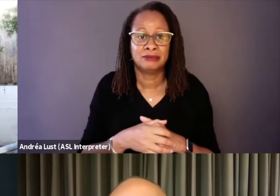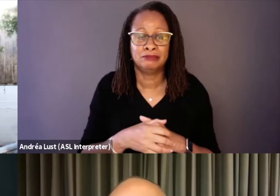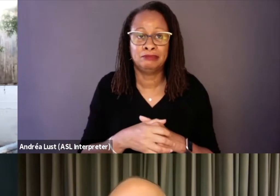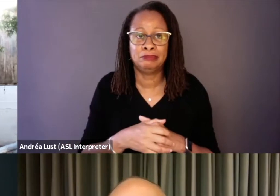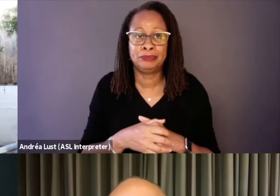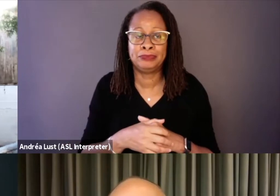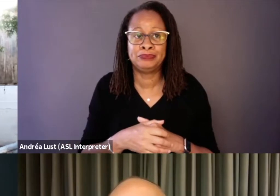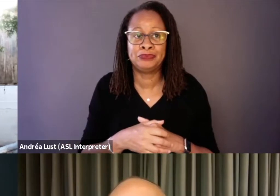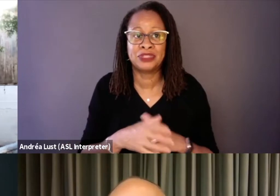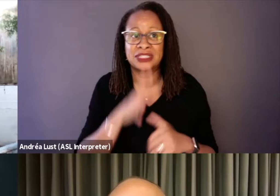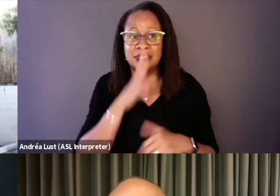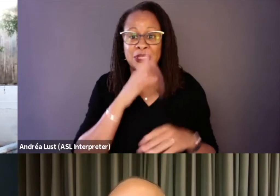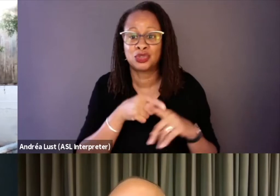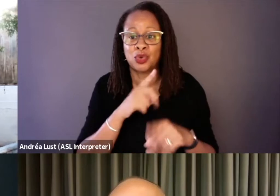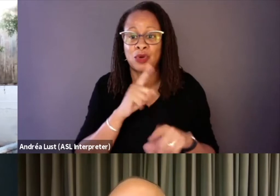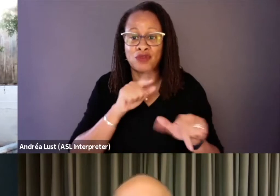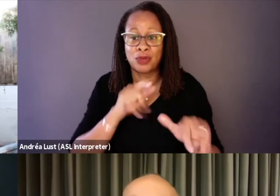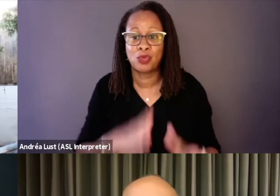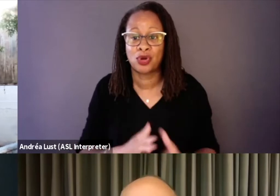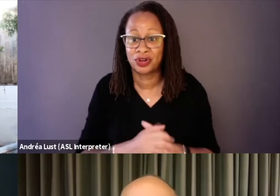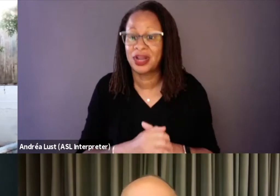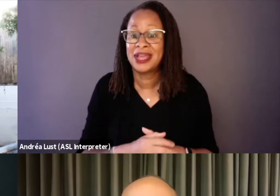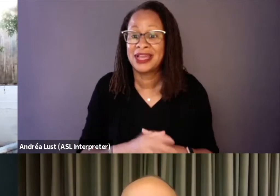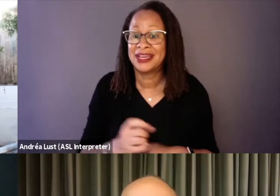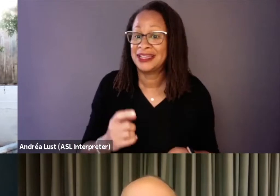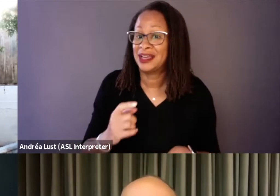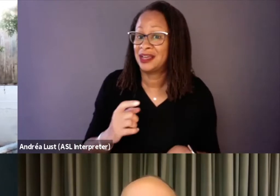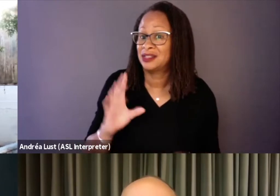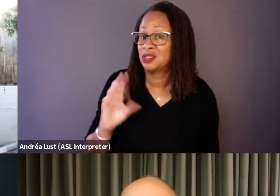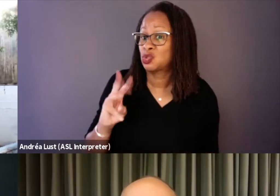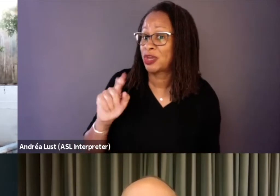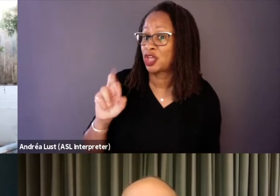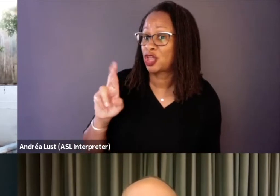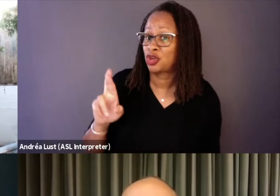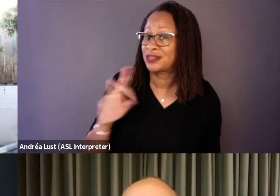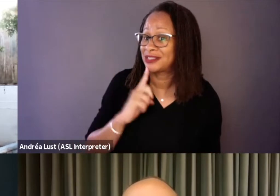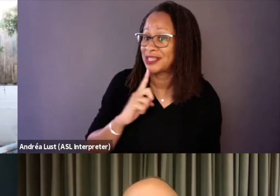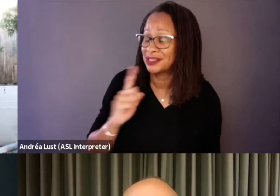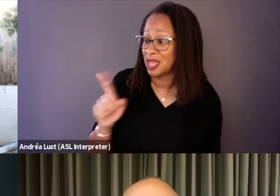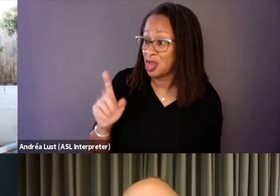and use it in your heart. I was like, yeah. Fenton you make a really good point about how